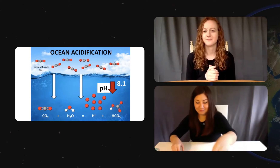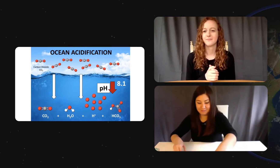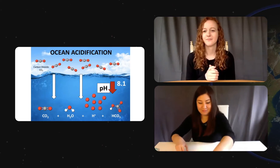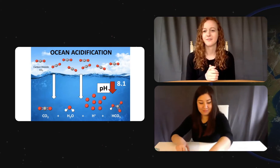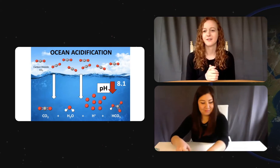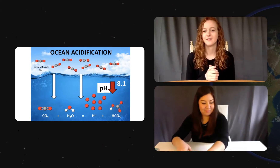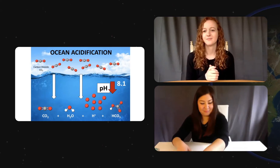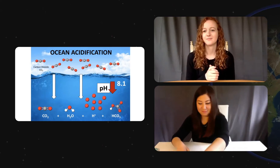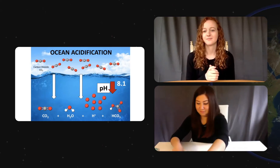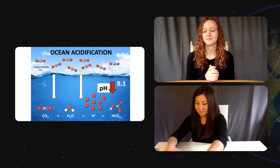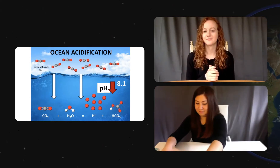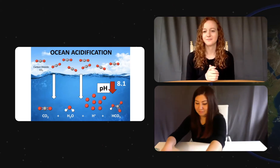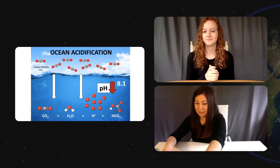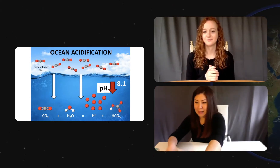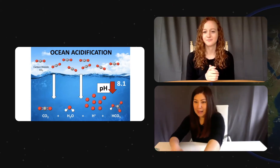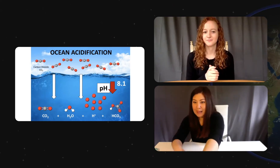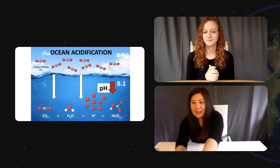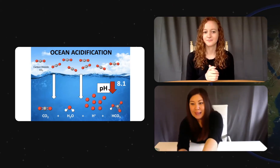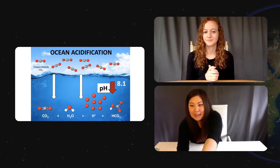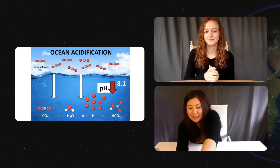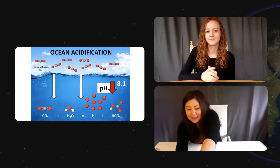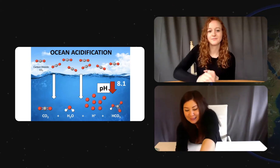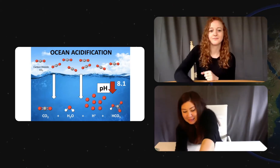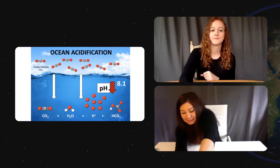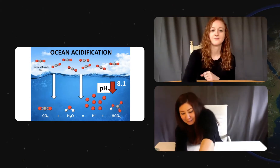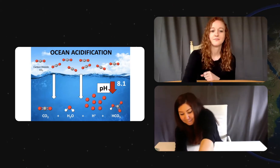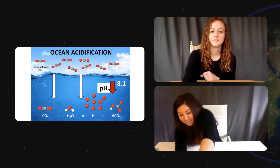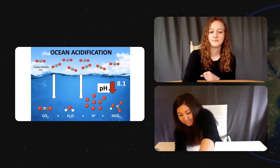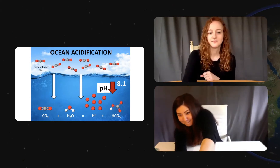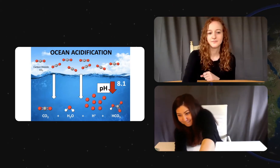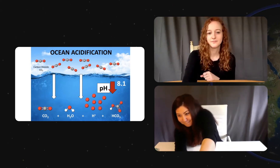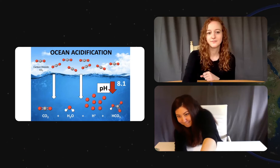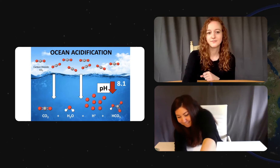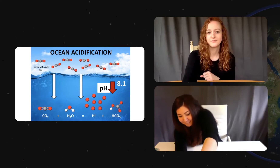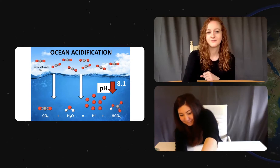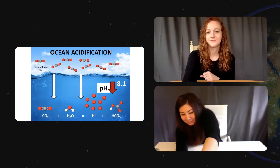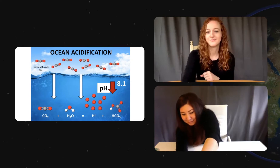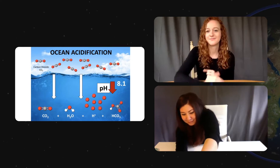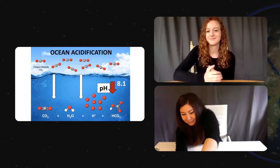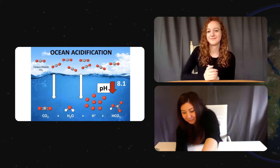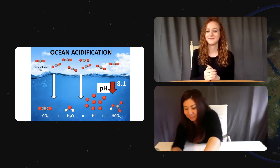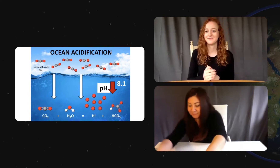I'll reach here.